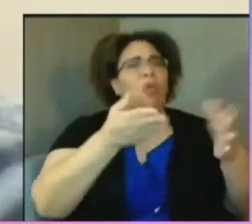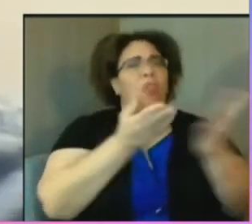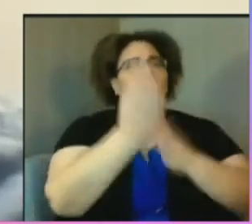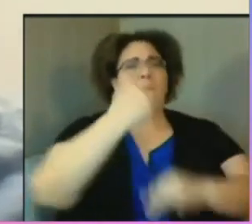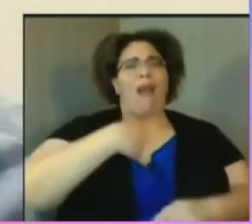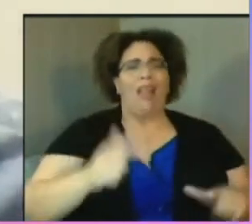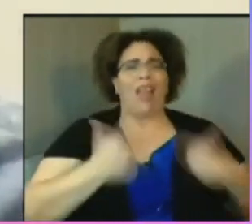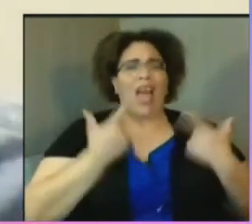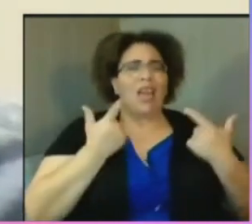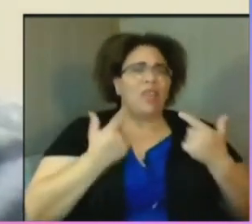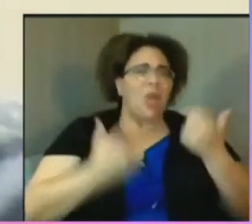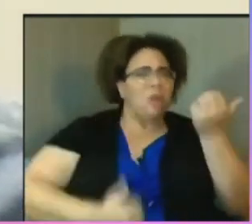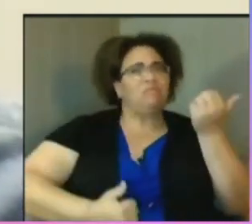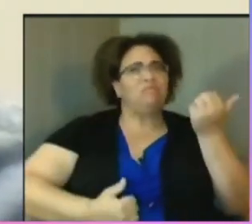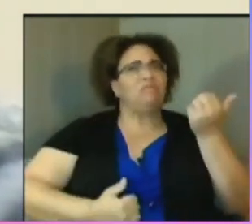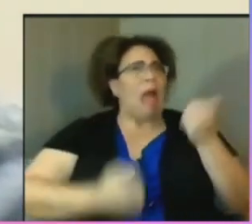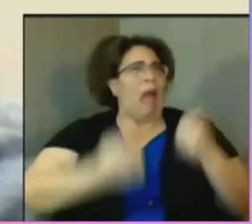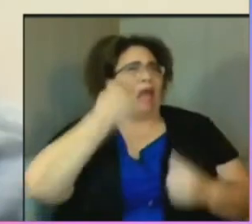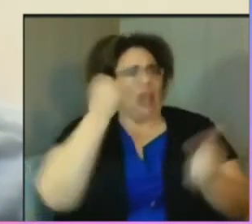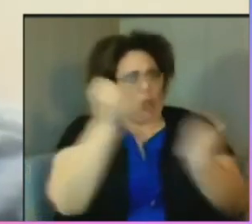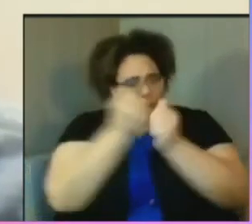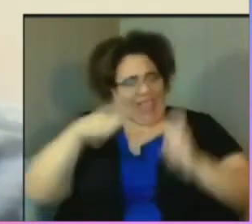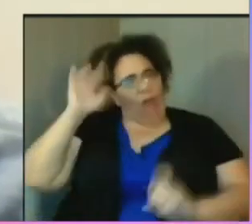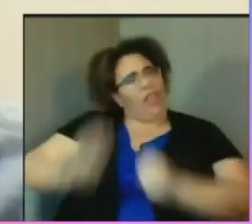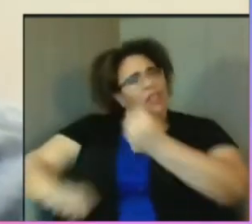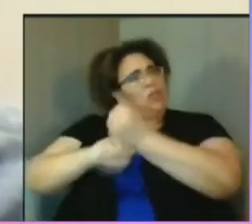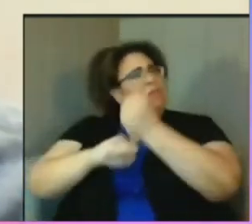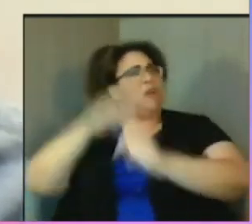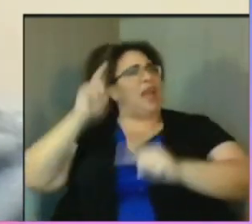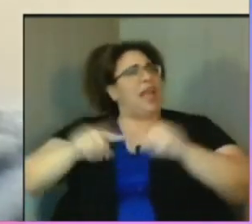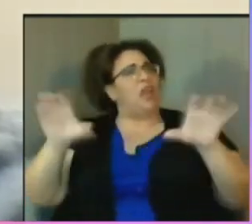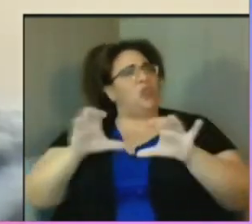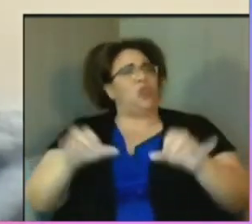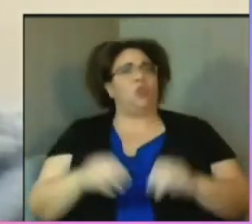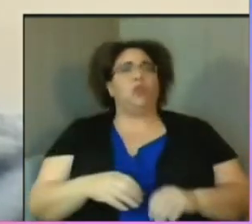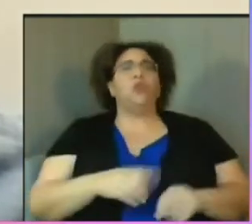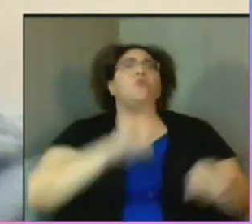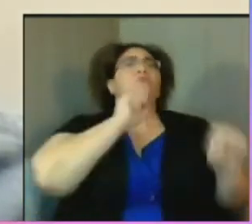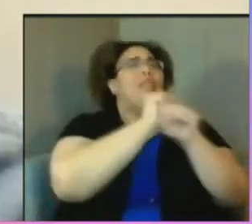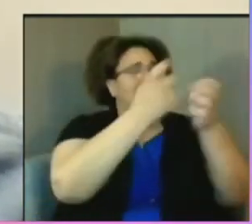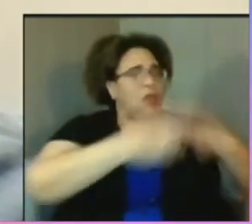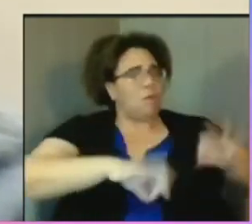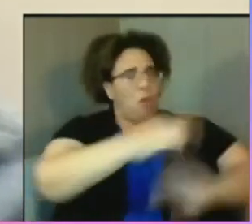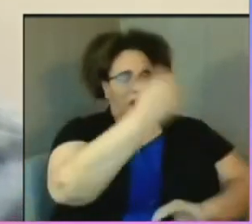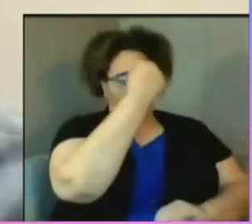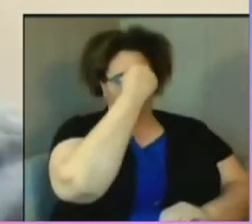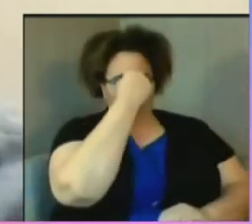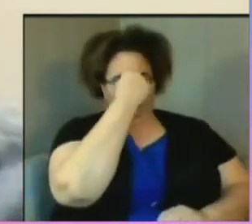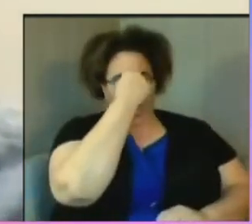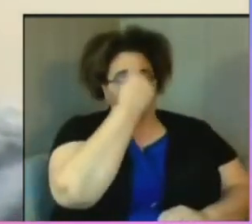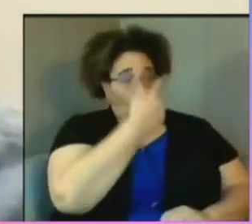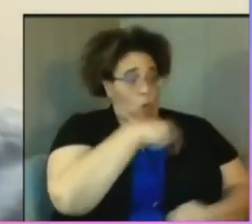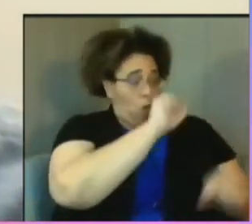So I think my hope is that in the fight, even when we're working within the institutions, which I am inherently doing as a lawyer,